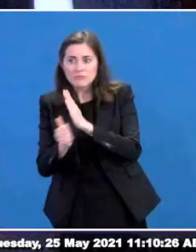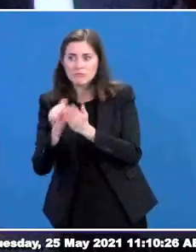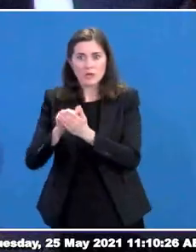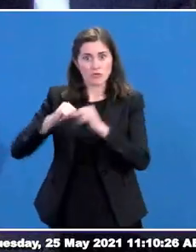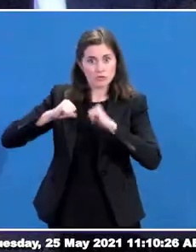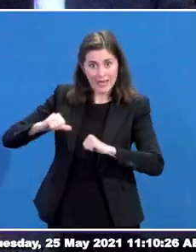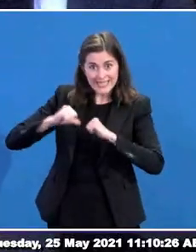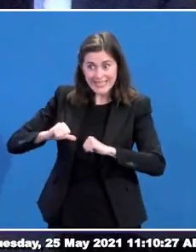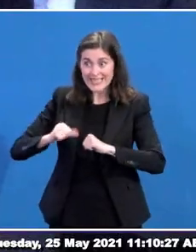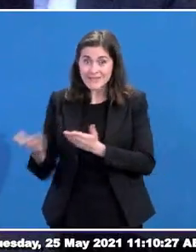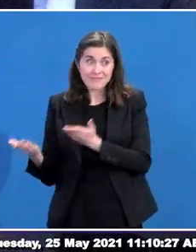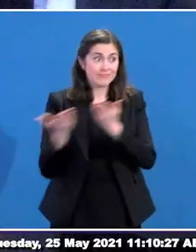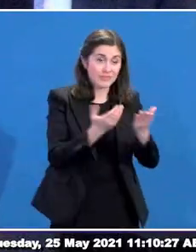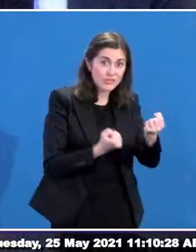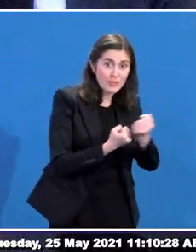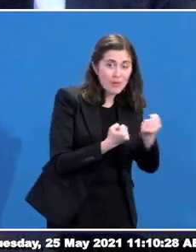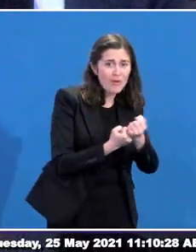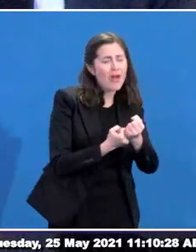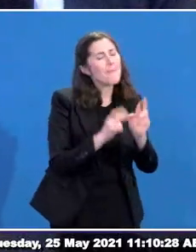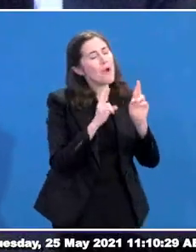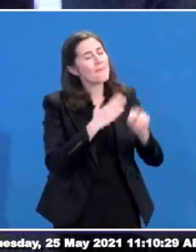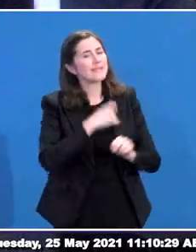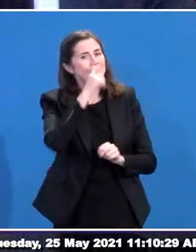the cheeky and happy sister who I love and the young woman